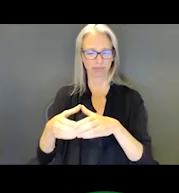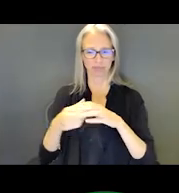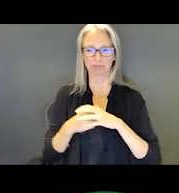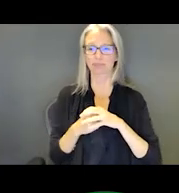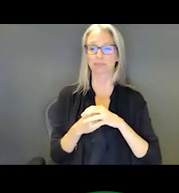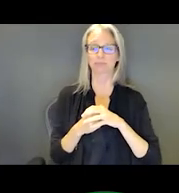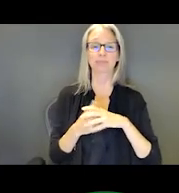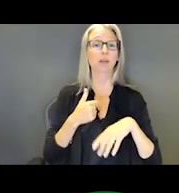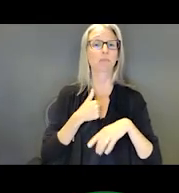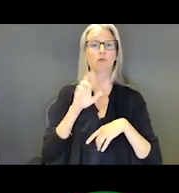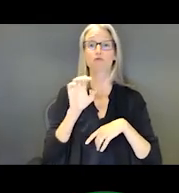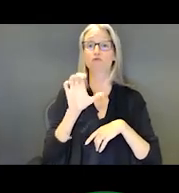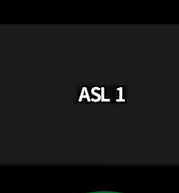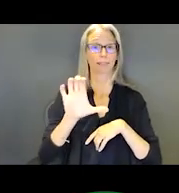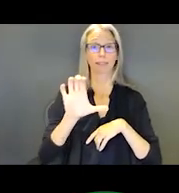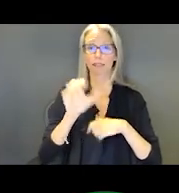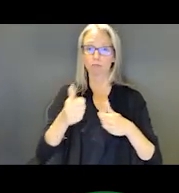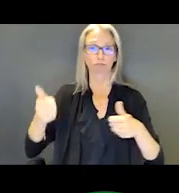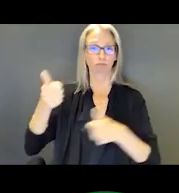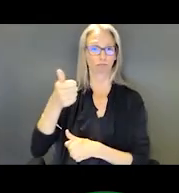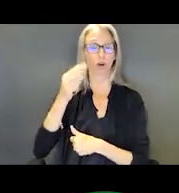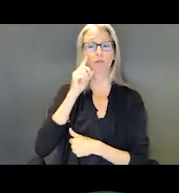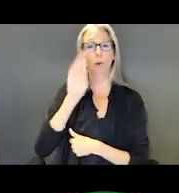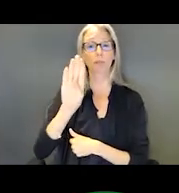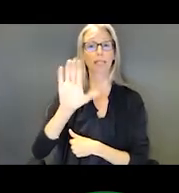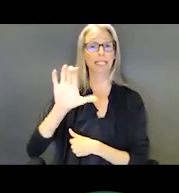Northwest PC for the last 13 years or so.